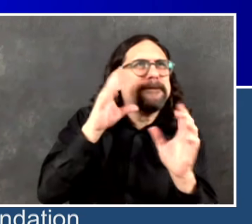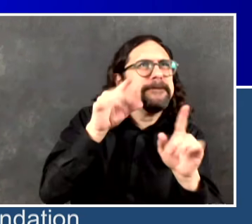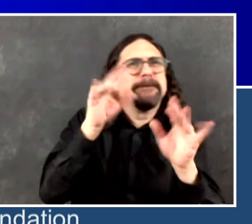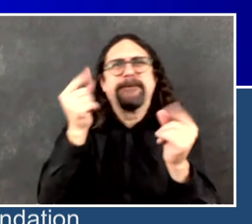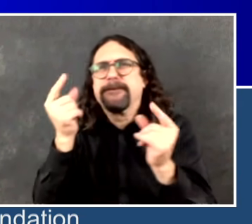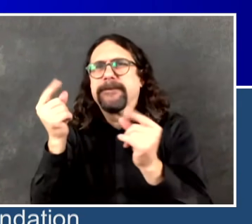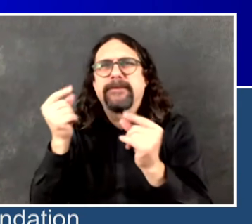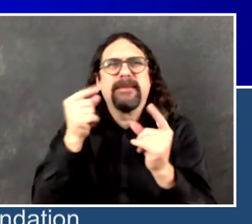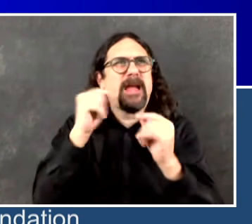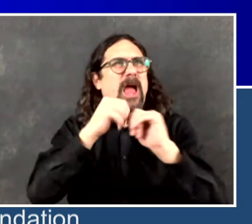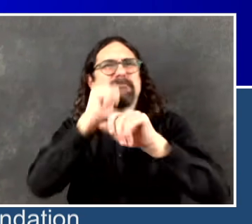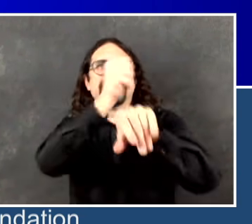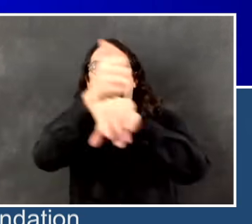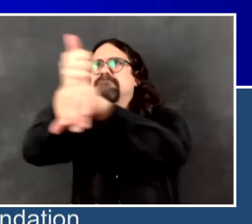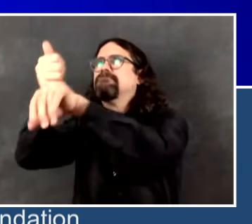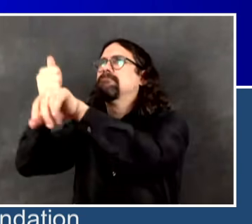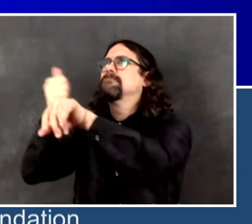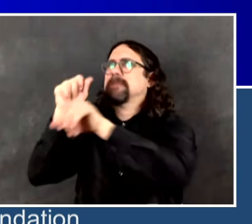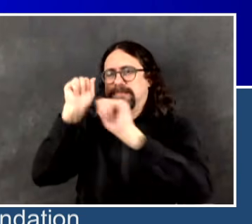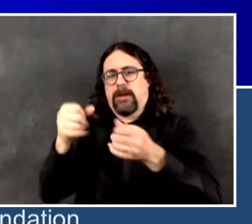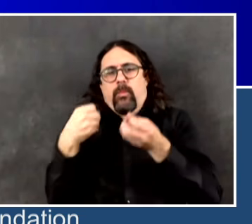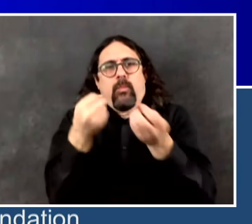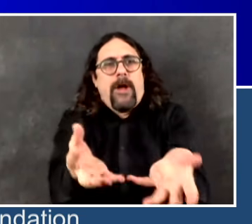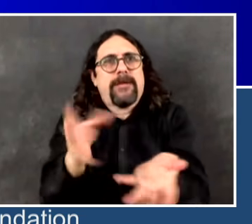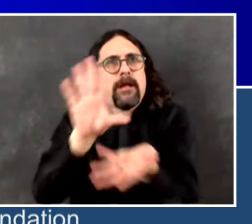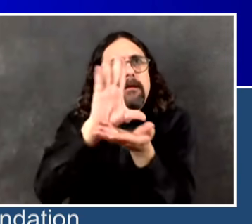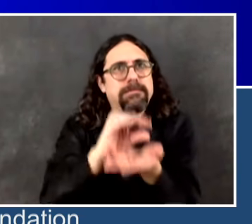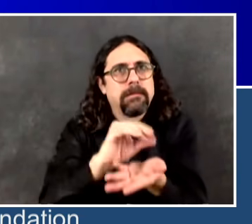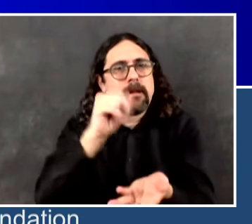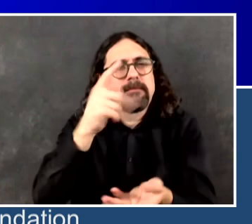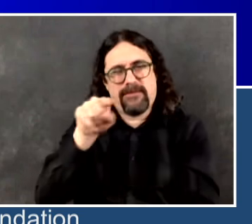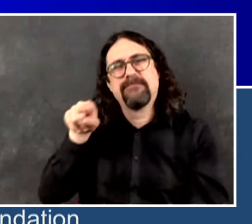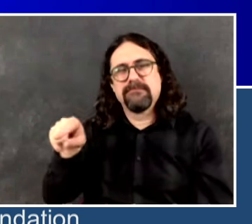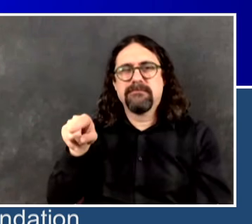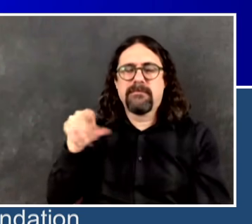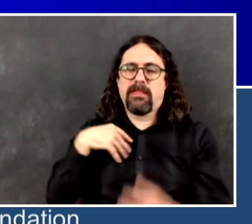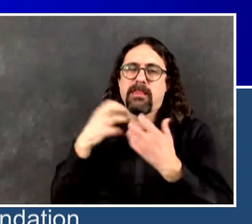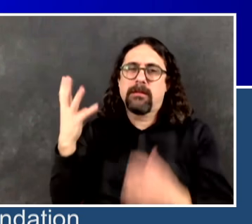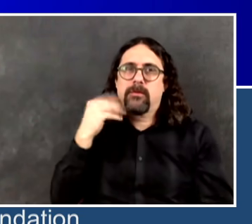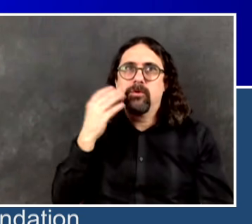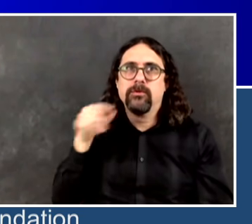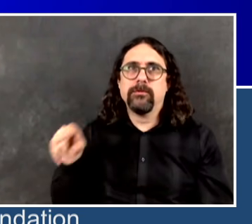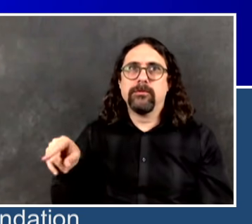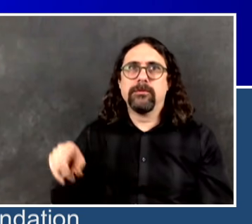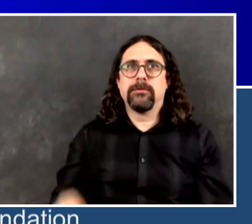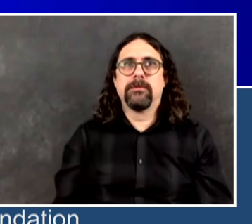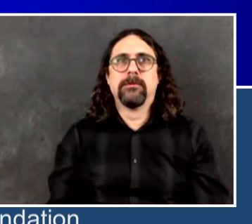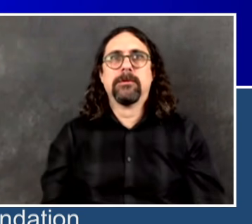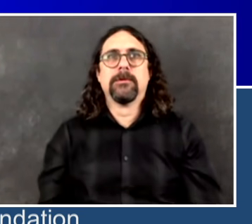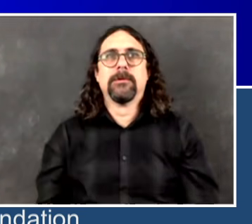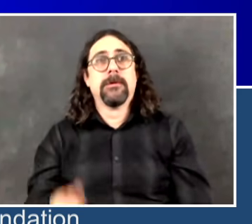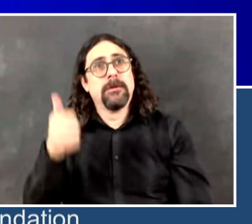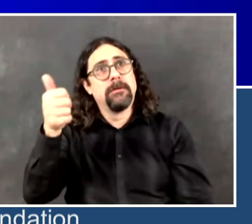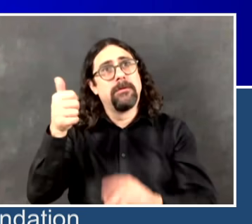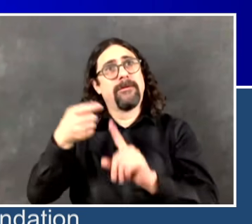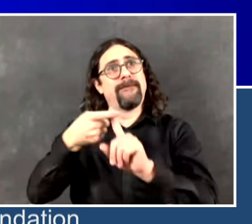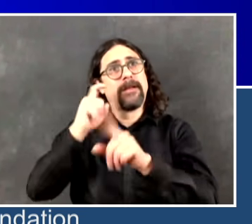SHE UNDERSTANDS WHAT IT MEANS TO FOSTER ECONOMIC STRENGTH FOR PERSPECTIVE AND FANEIRSSND A CHILD OF FILIPINO